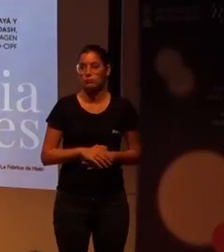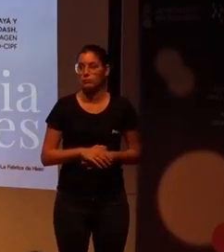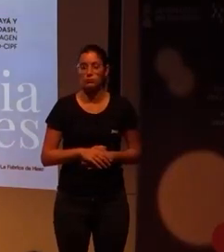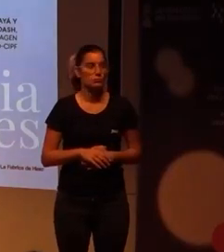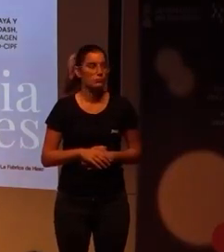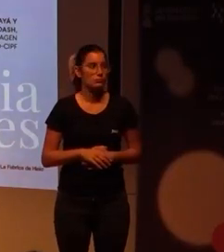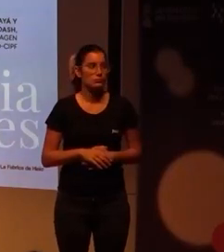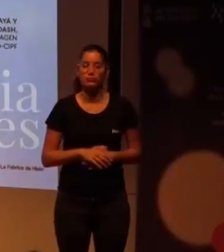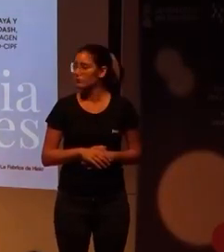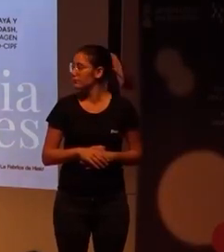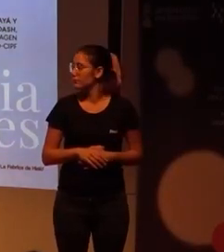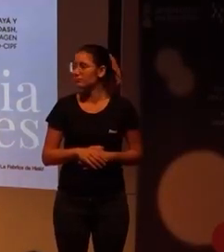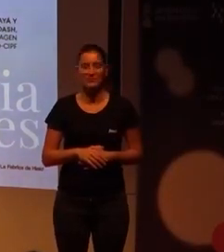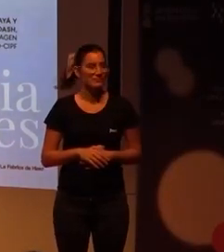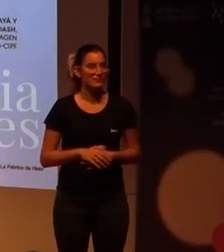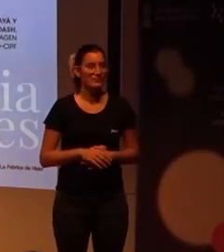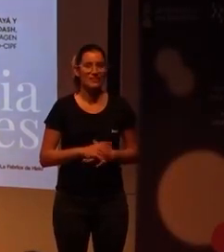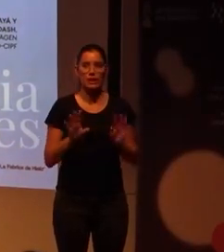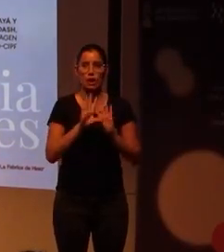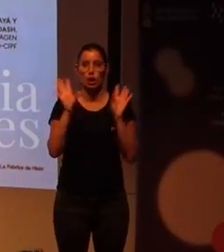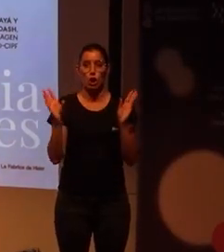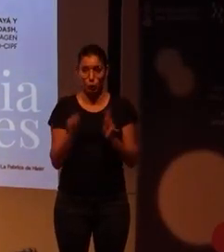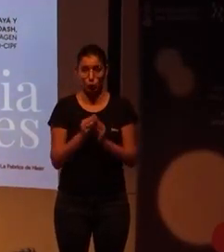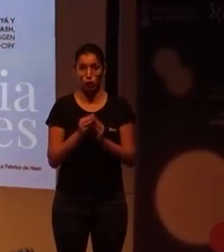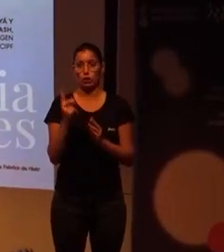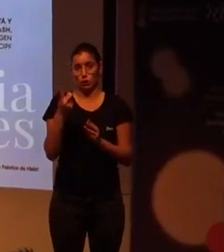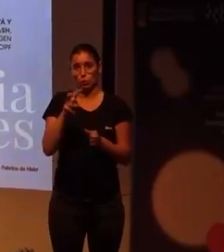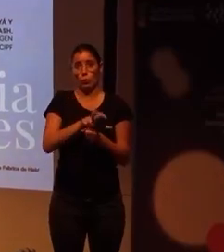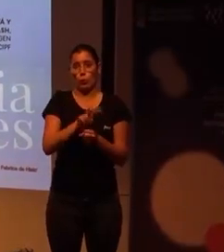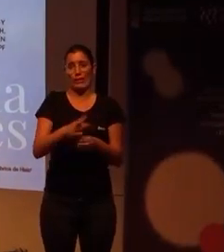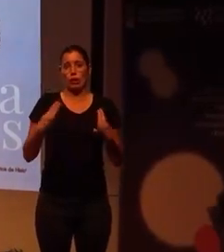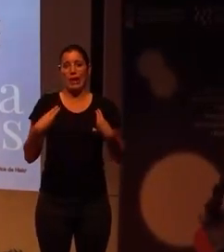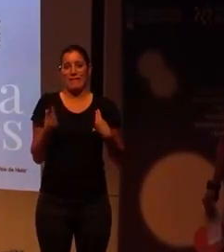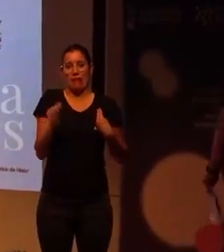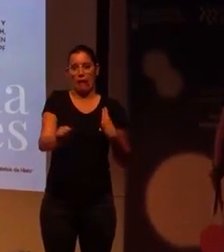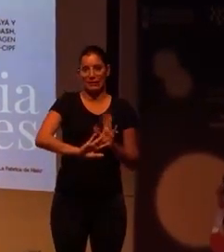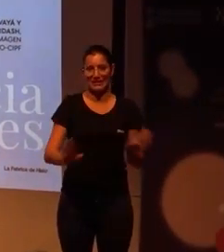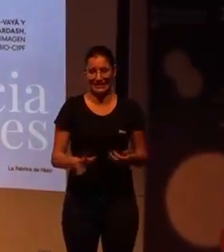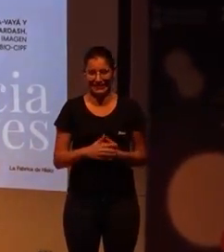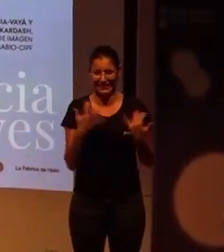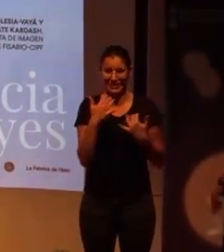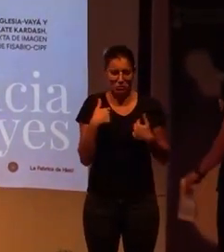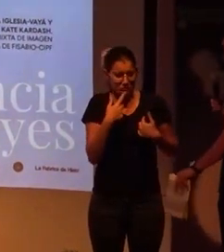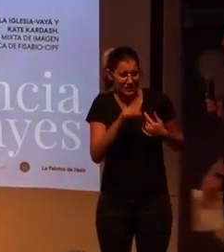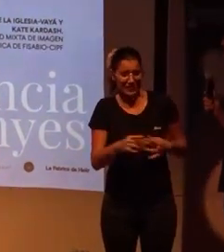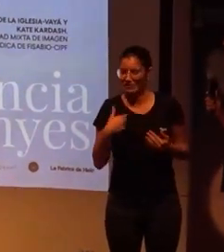Conclusion, let's put an urban garden in our lives. I would say yes. Well, Carlos, thank you very much.